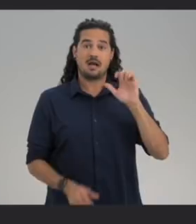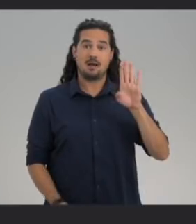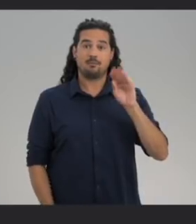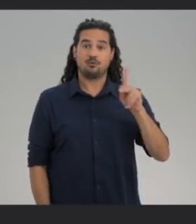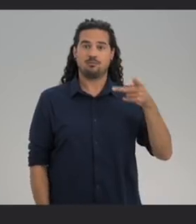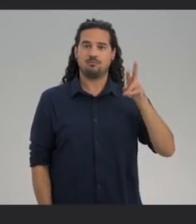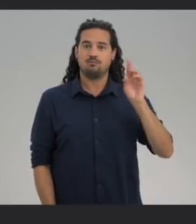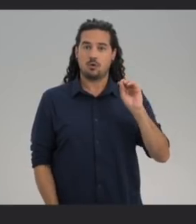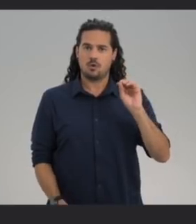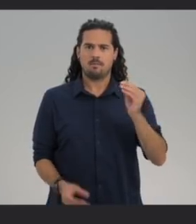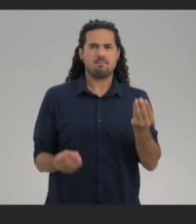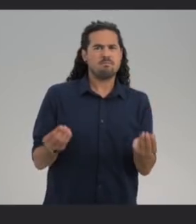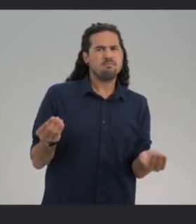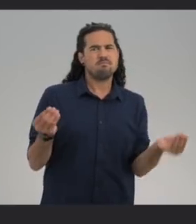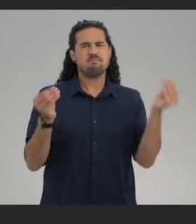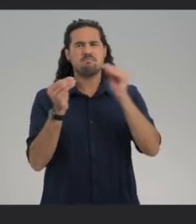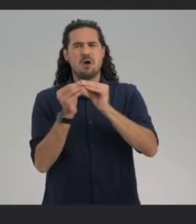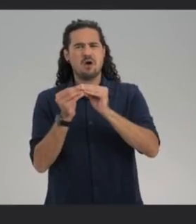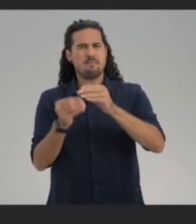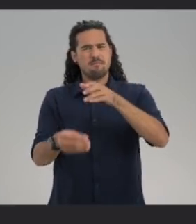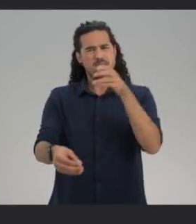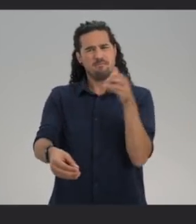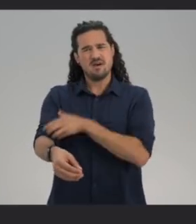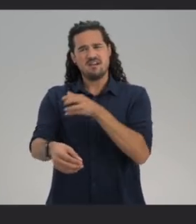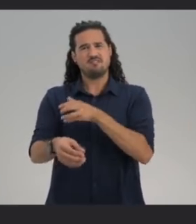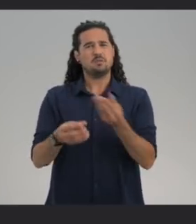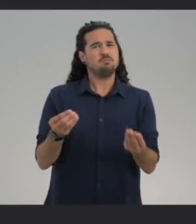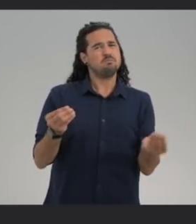becomes way more powerful and way more pro.